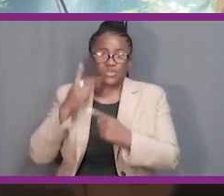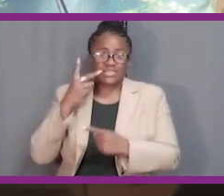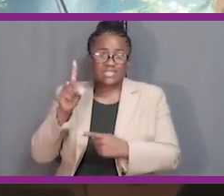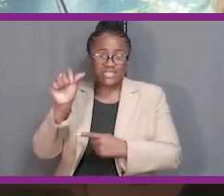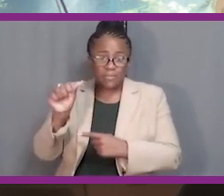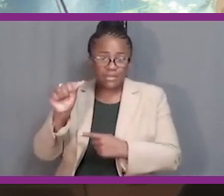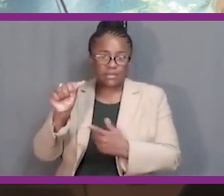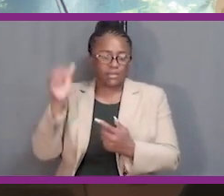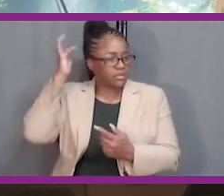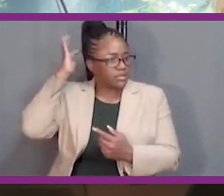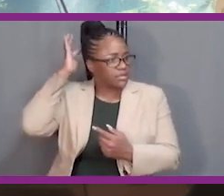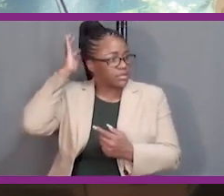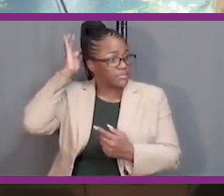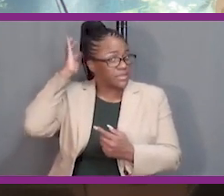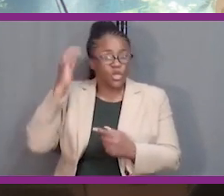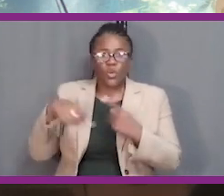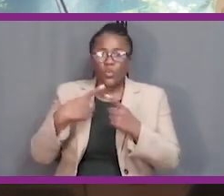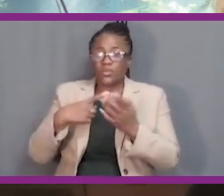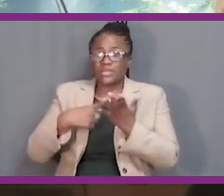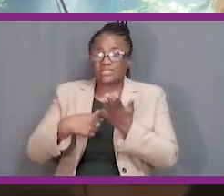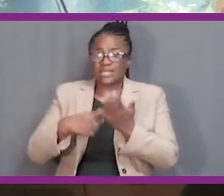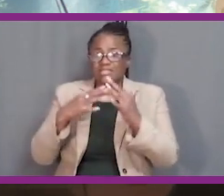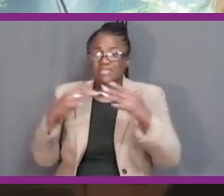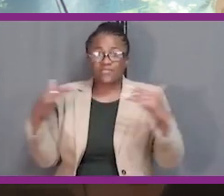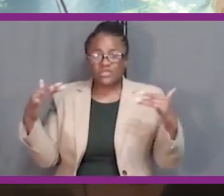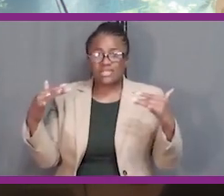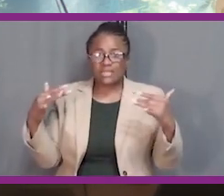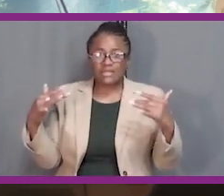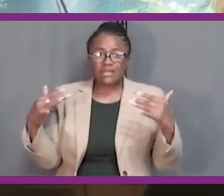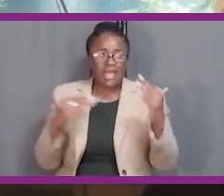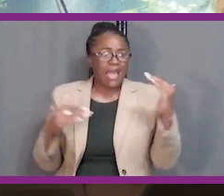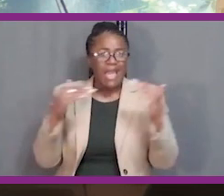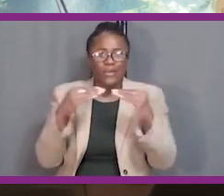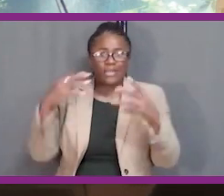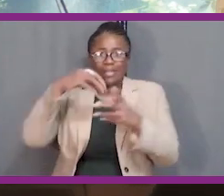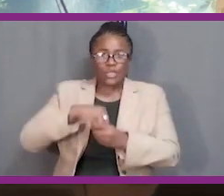it's so difficult to have disability sometimes included. So Mia, I agree with you and I